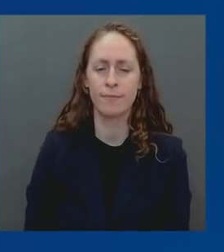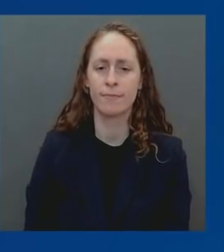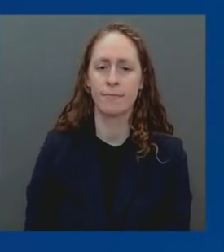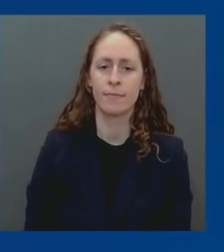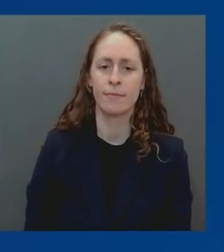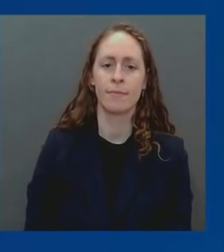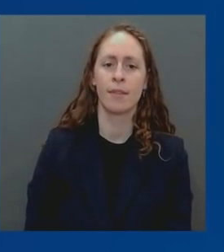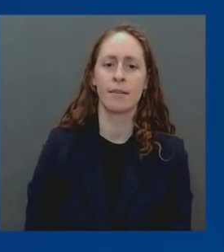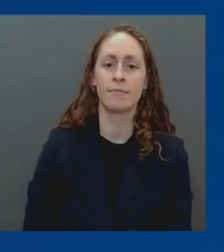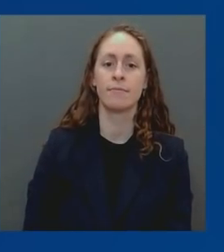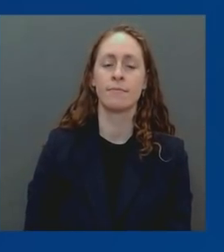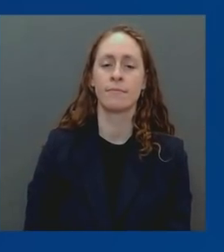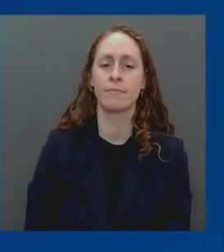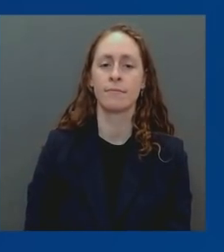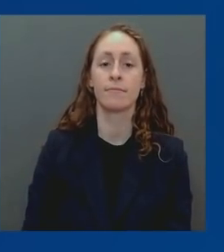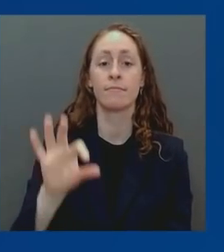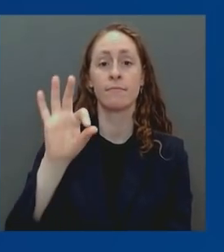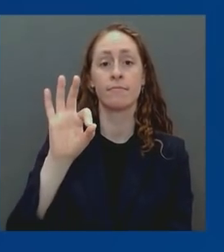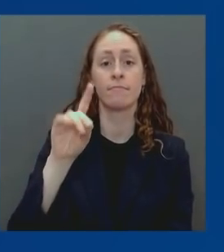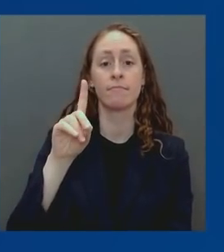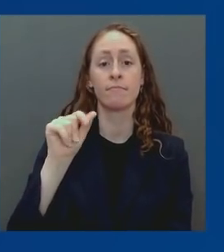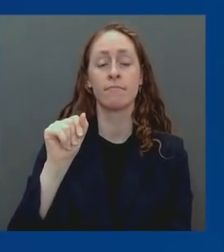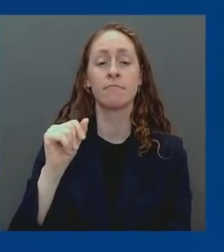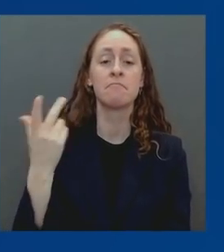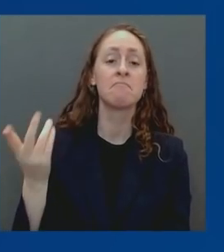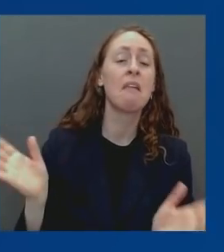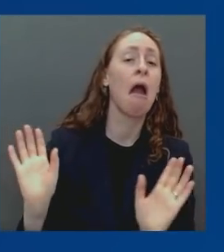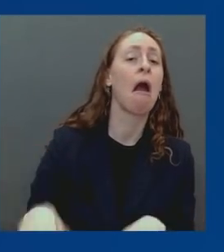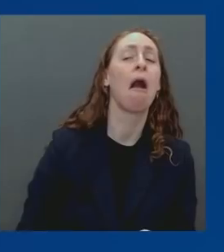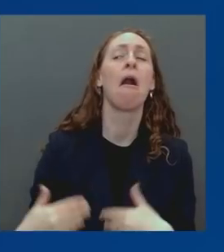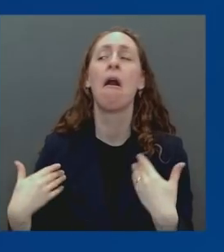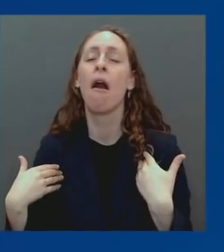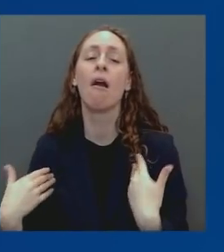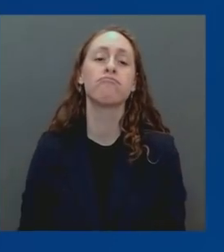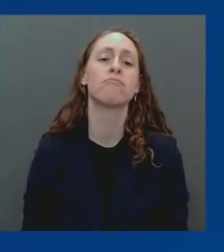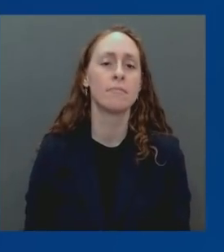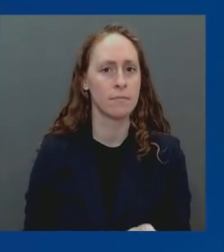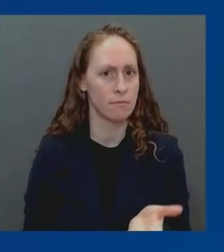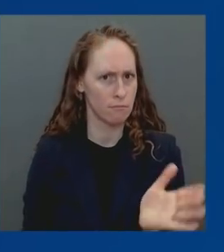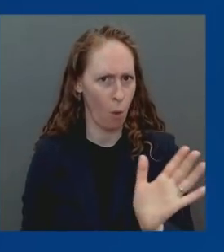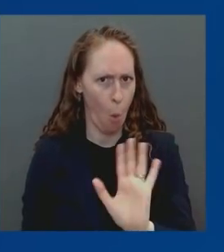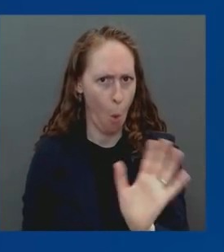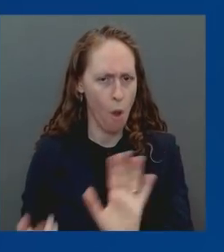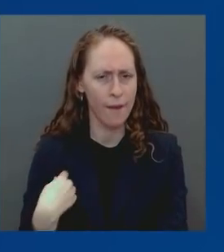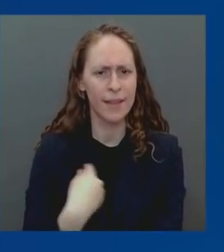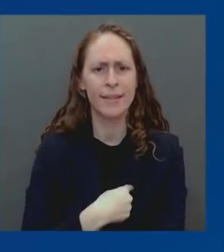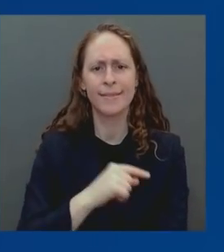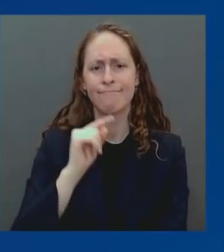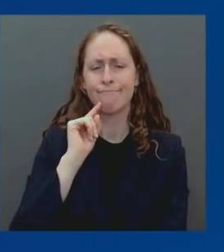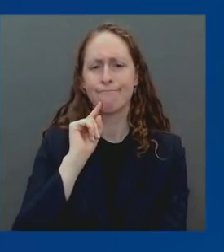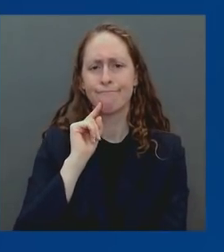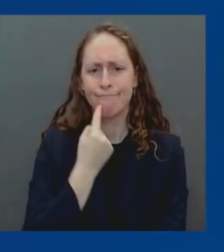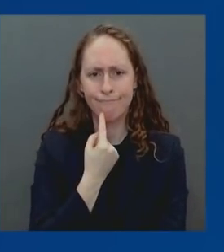They know that they are the gold standard that all of us rely on. If and when the FDA and CDC decide to move forward,